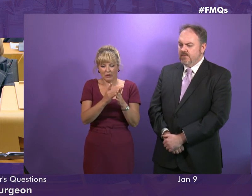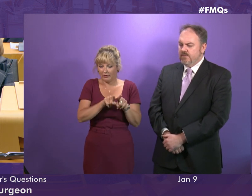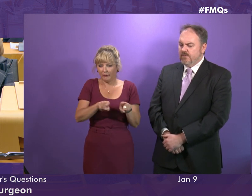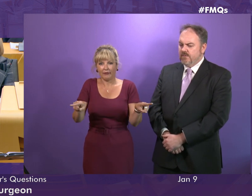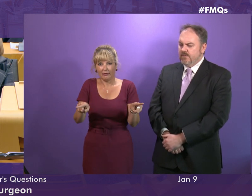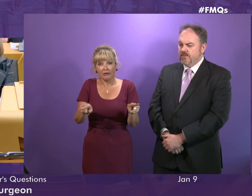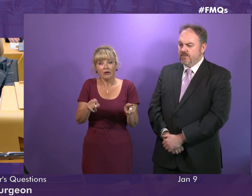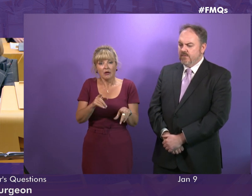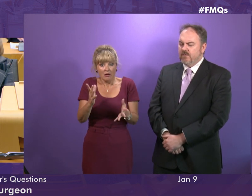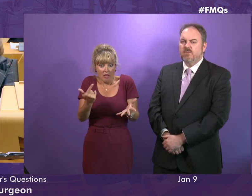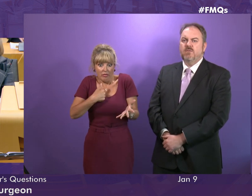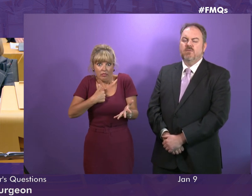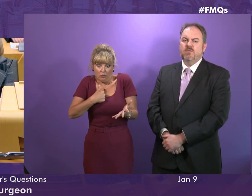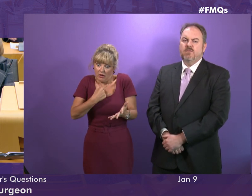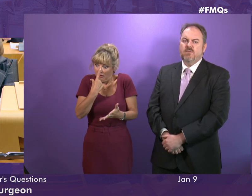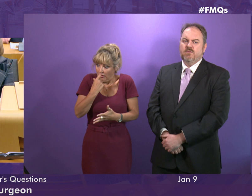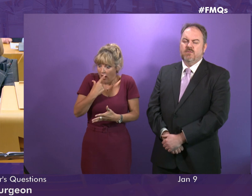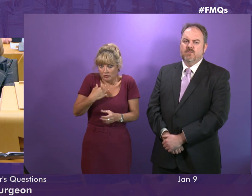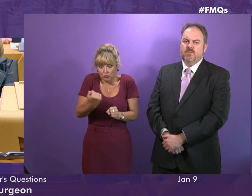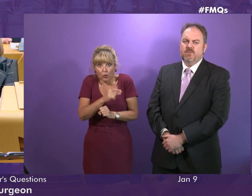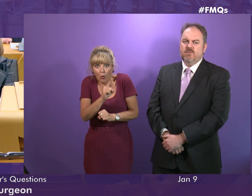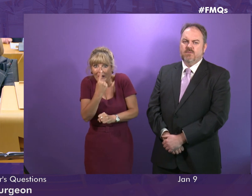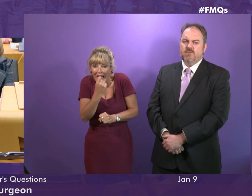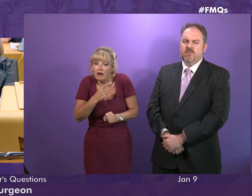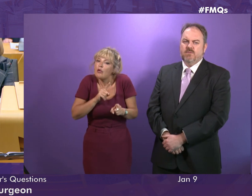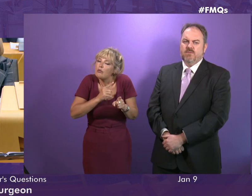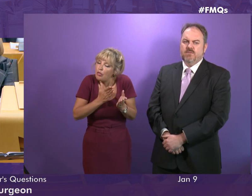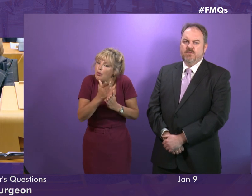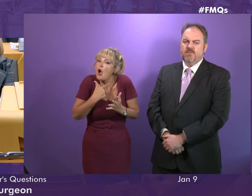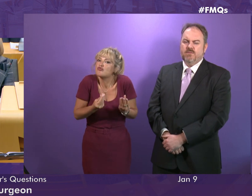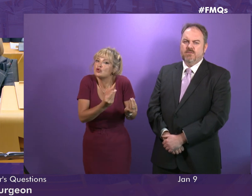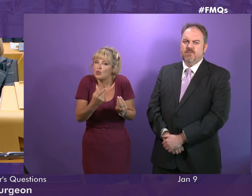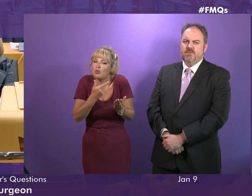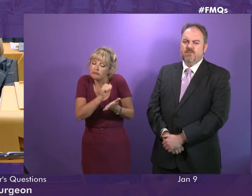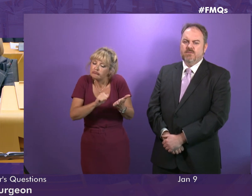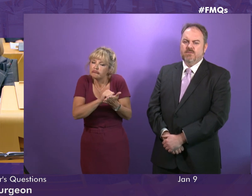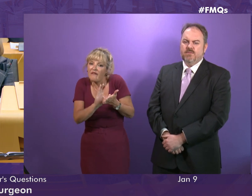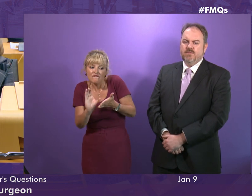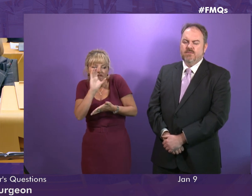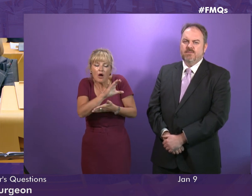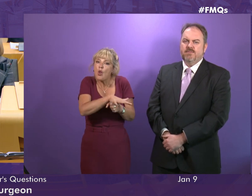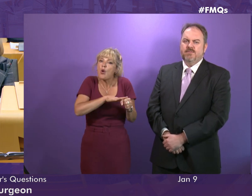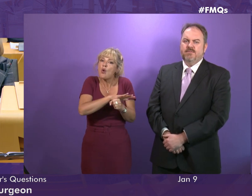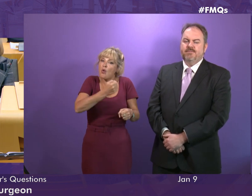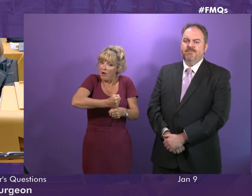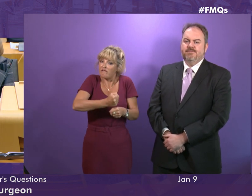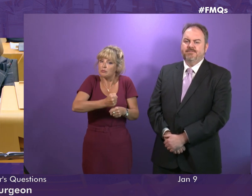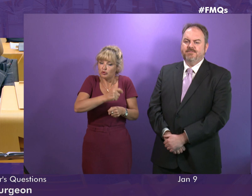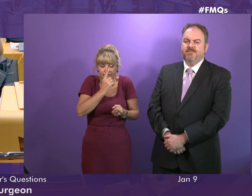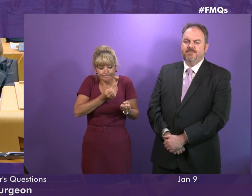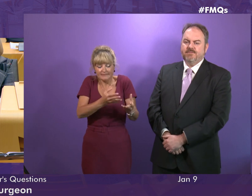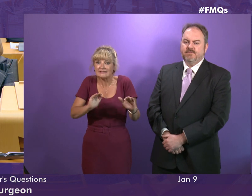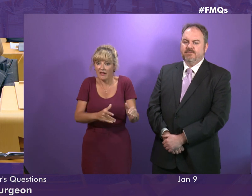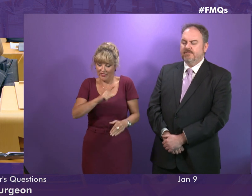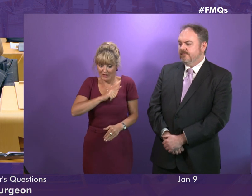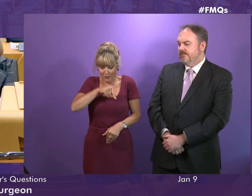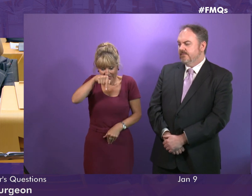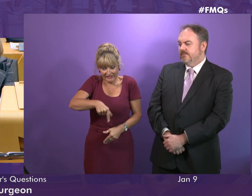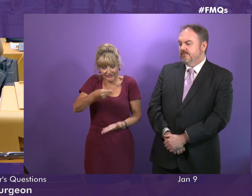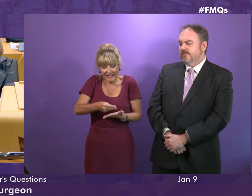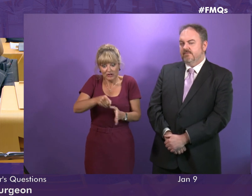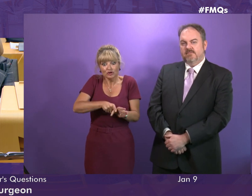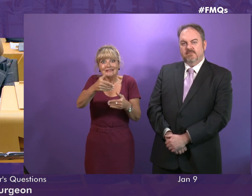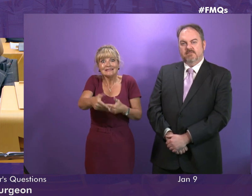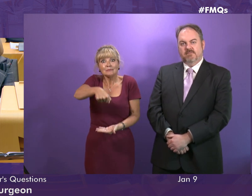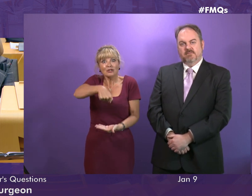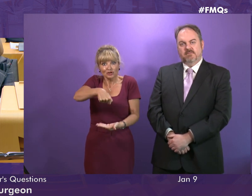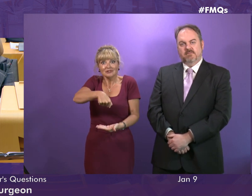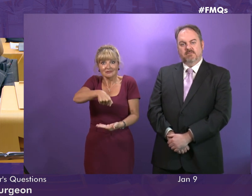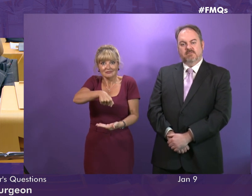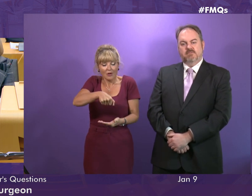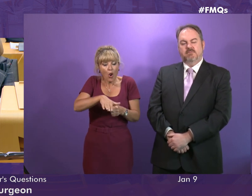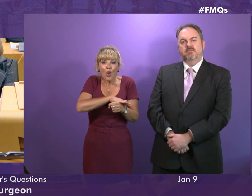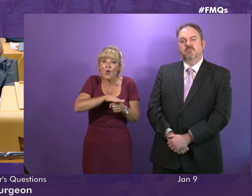as best we can within the resources at our disposal. That is why the local government